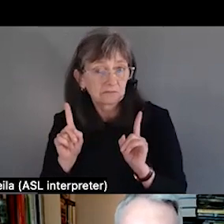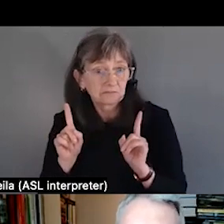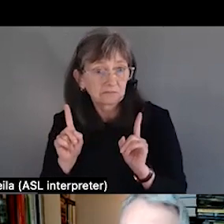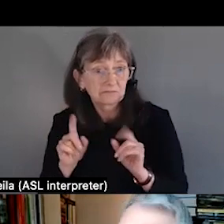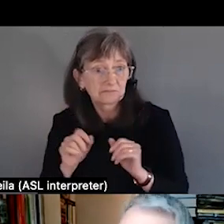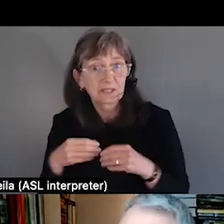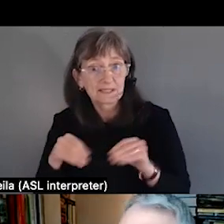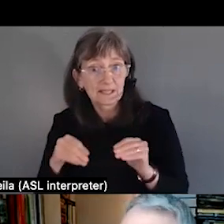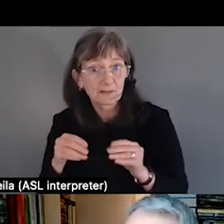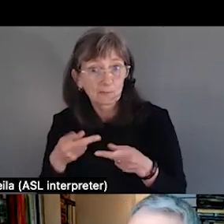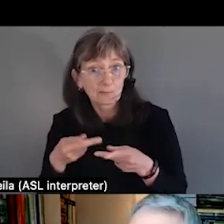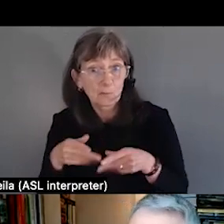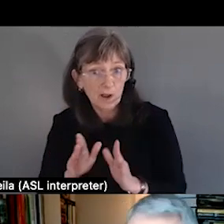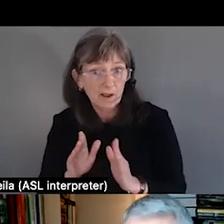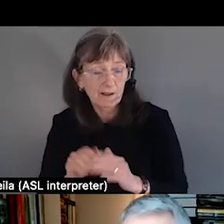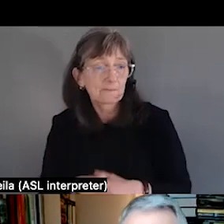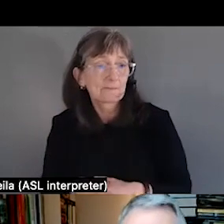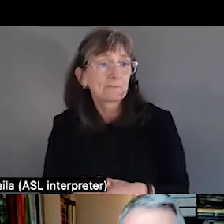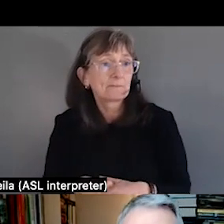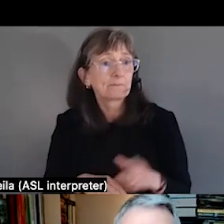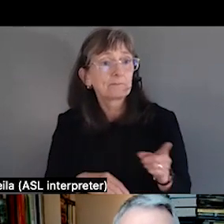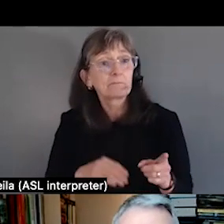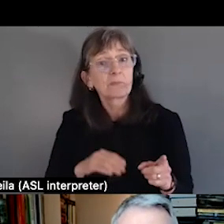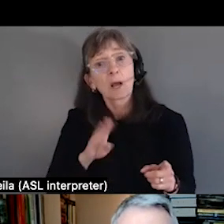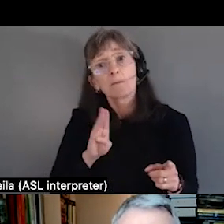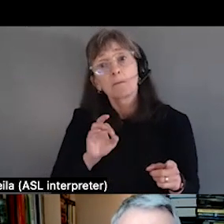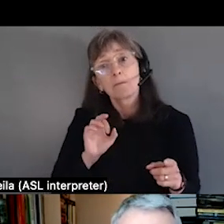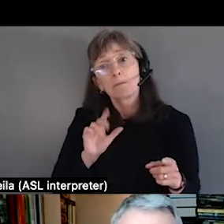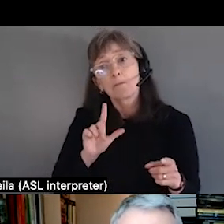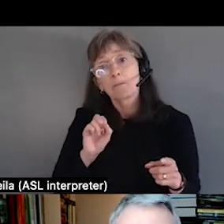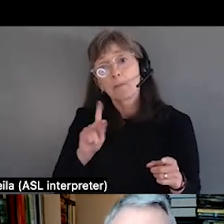Blackwell's has been around for a long time. It's been around since 1879.